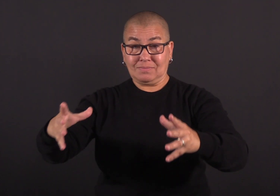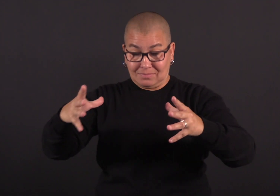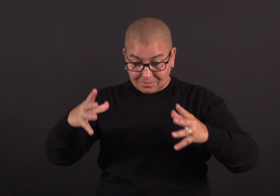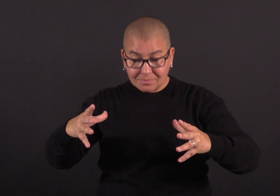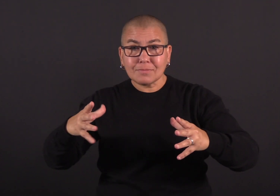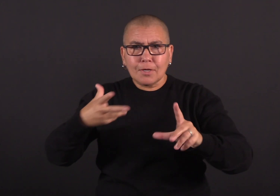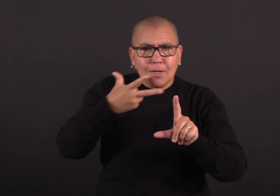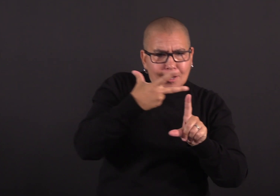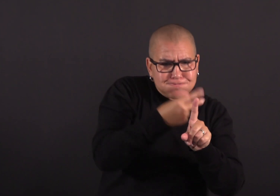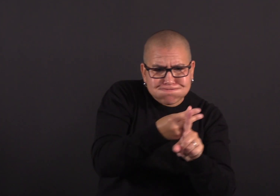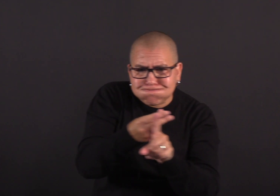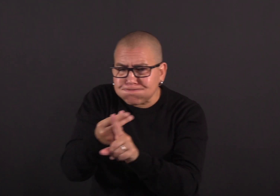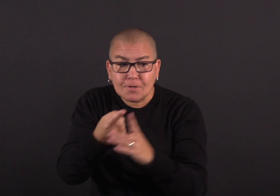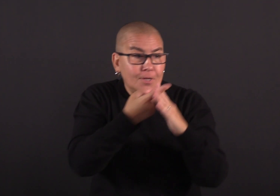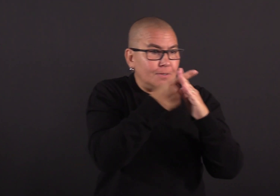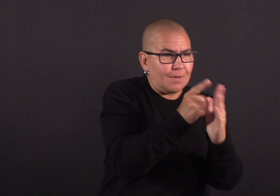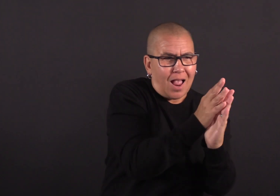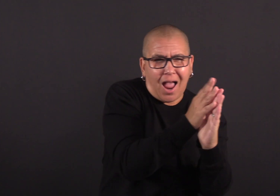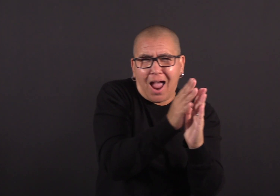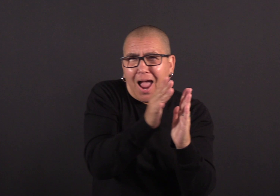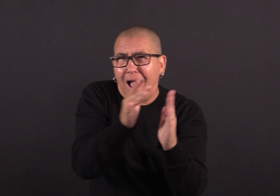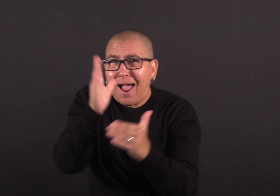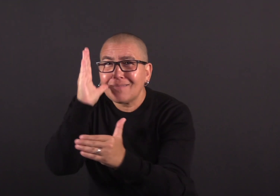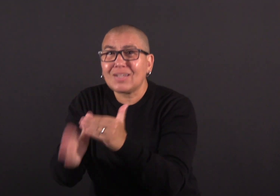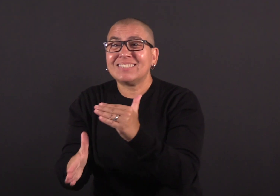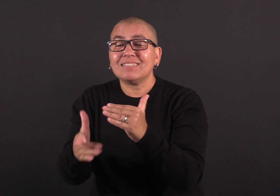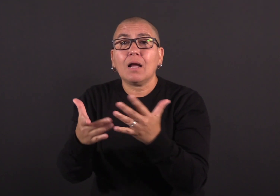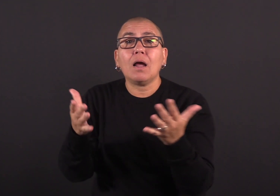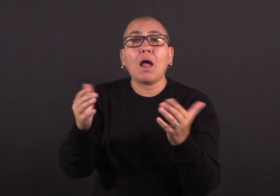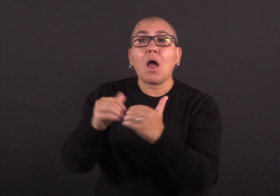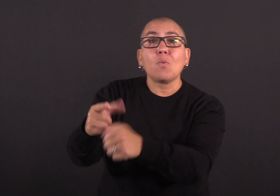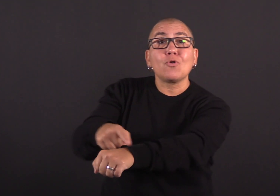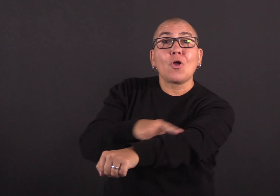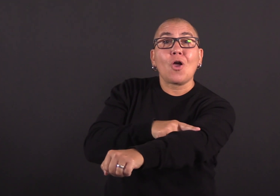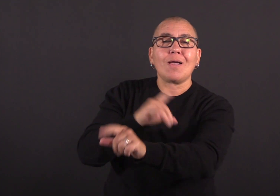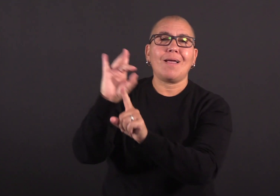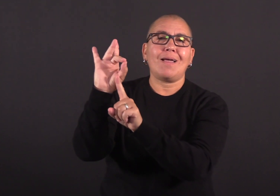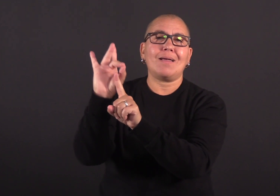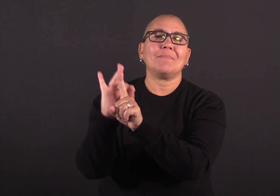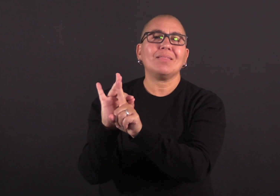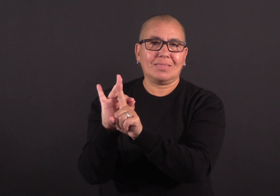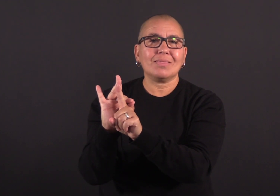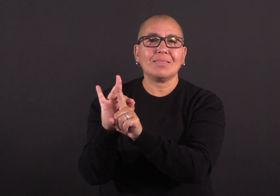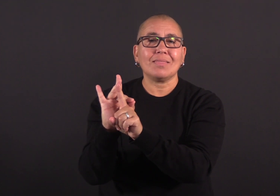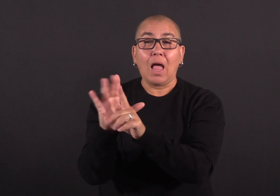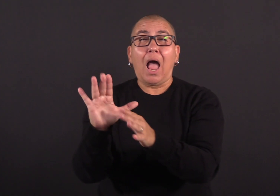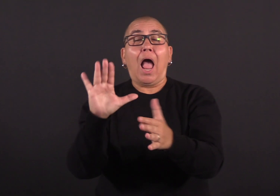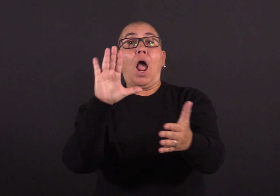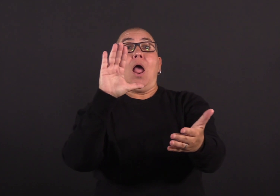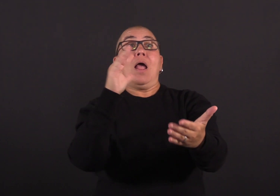The state took eight months to fully vaccinate 50% of young adults from the time vaccines were